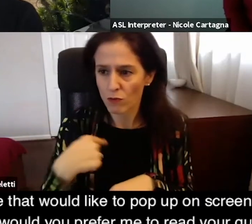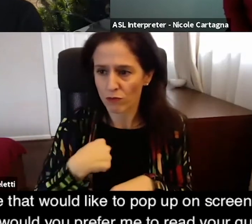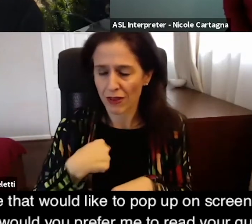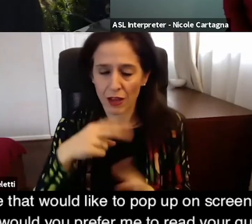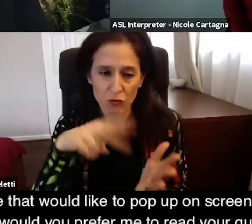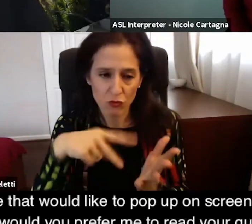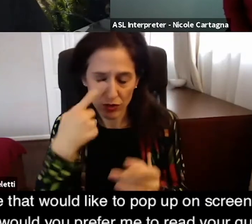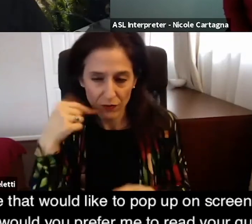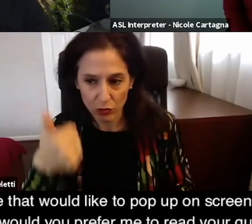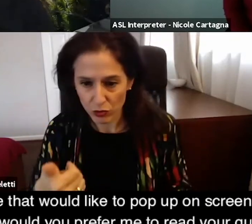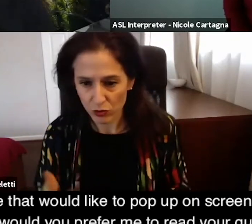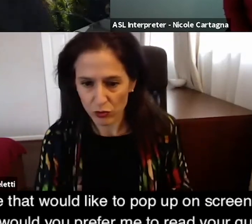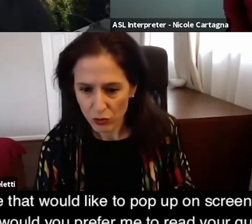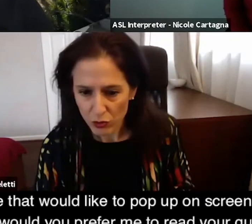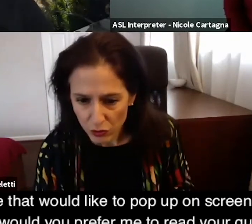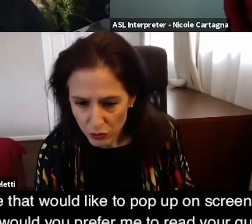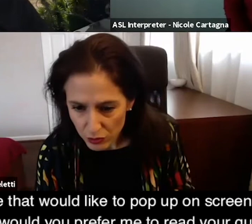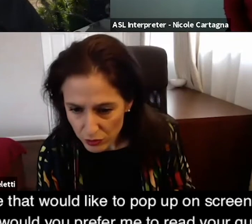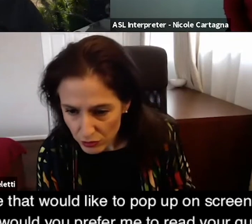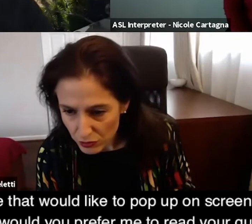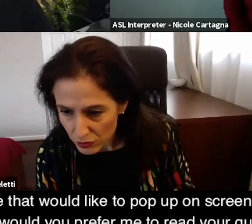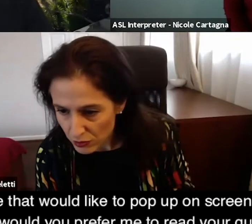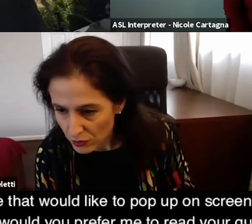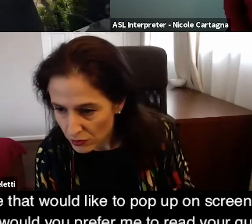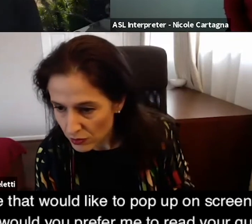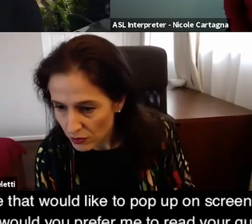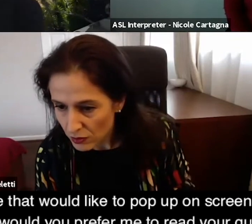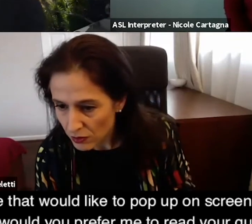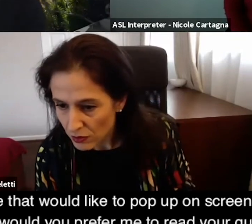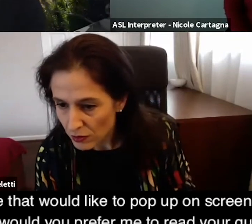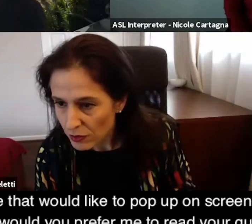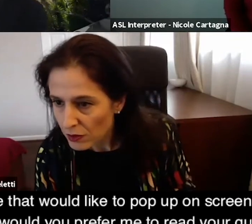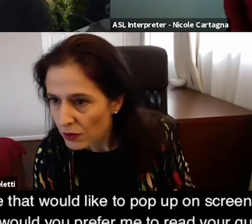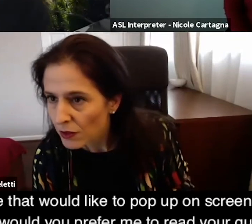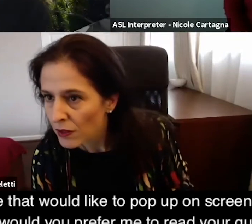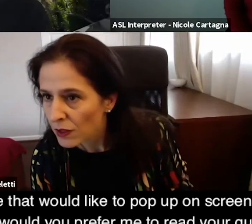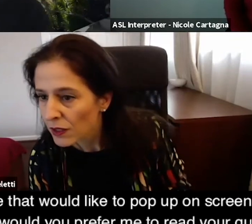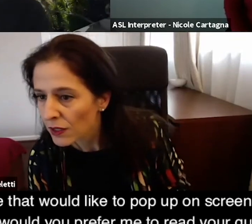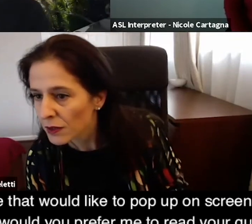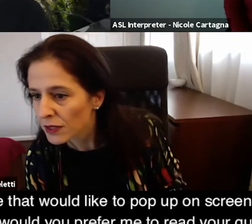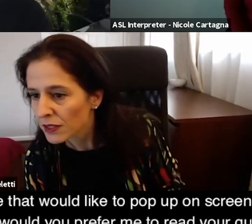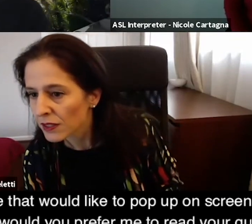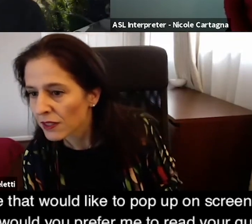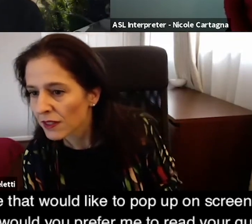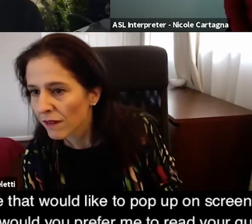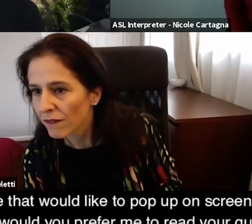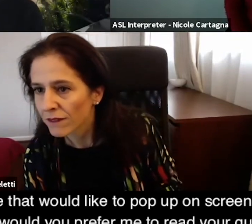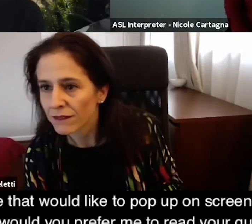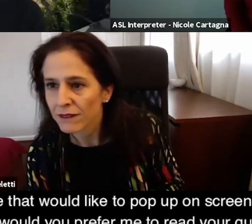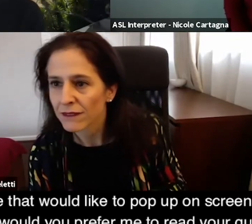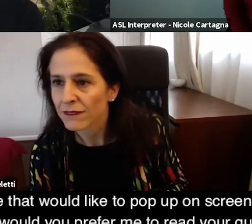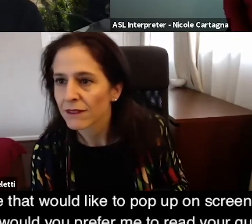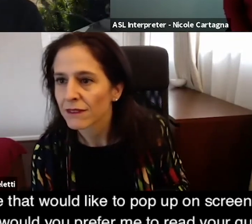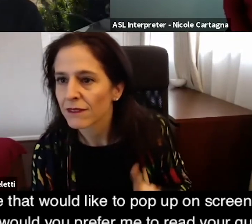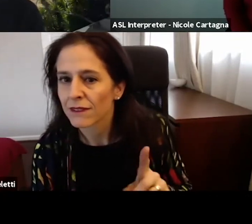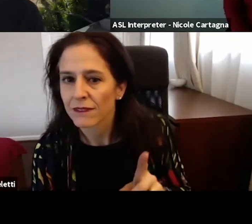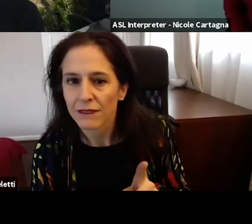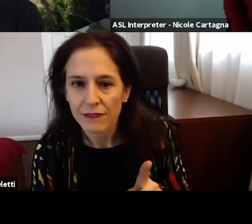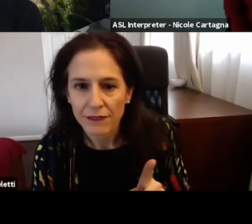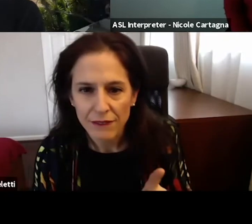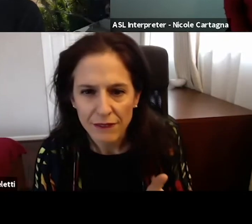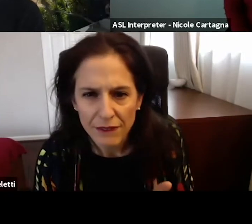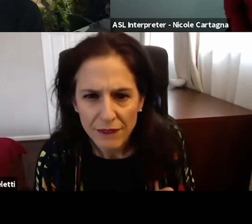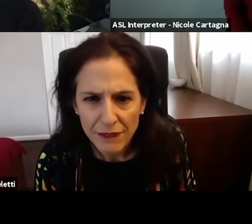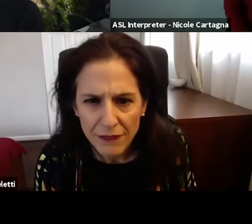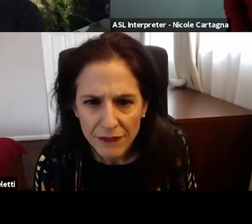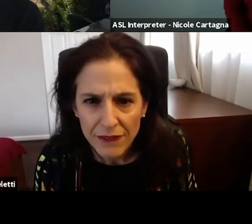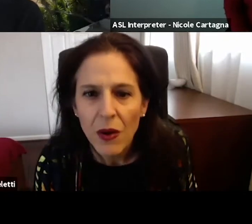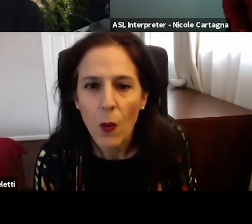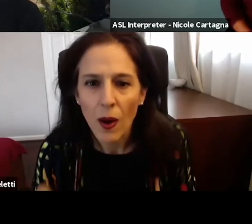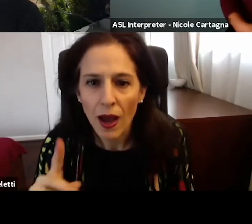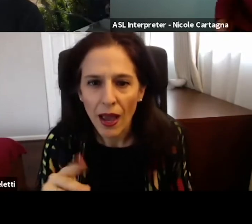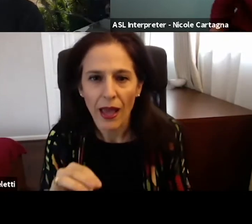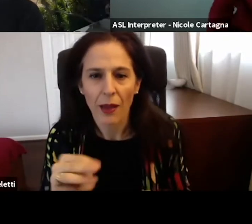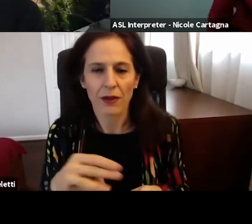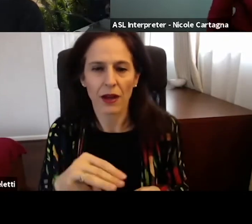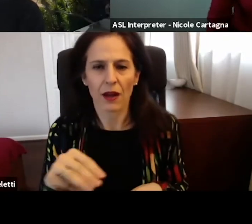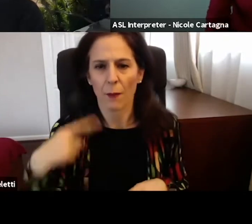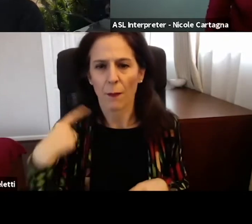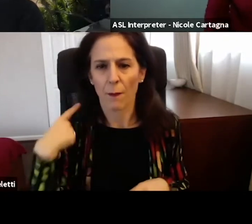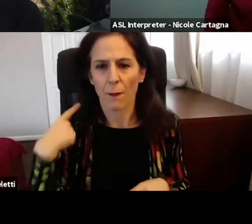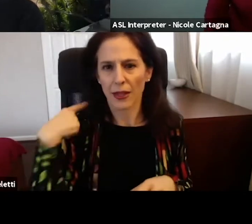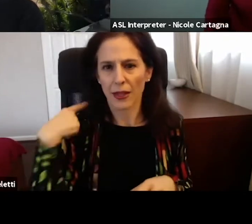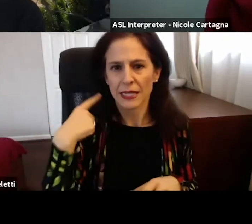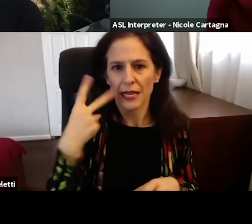pop up on screen to ask their question or would you prefer me to read your question